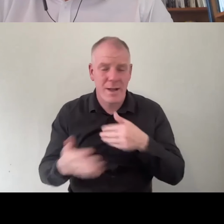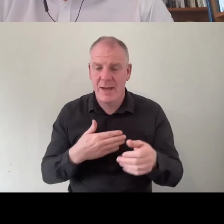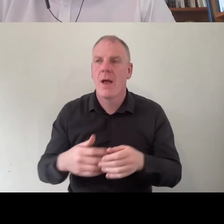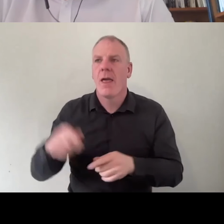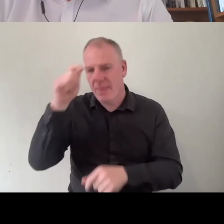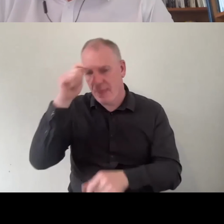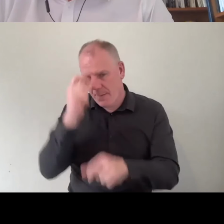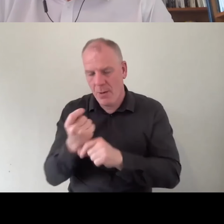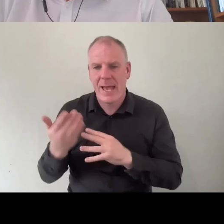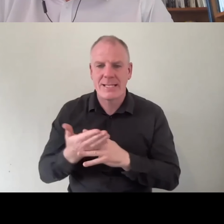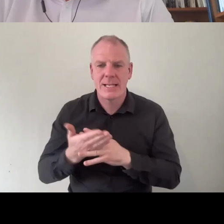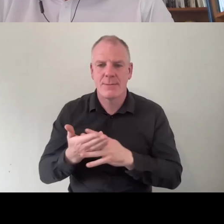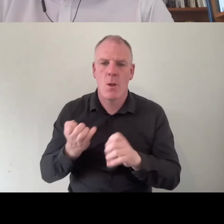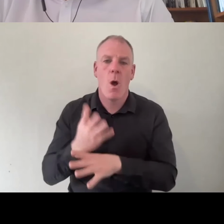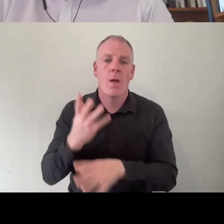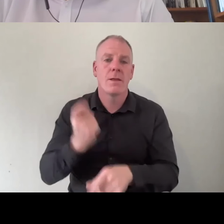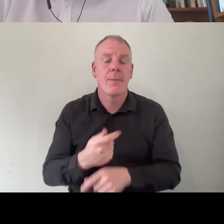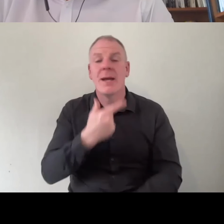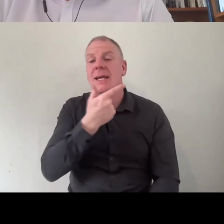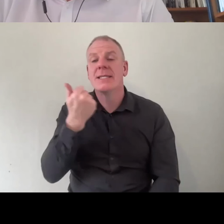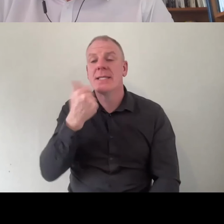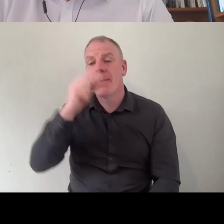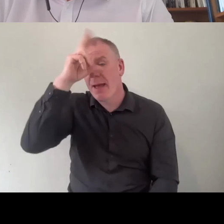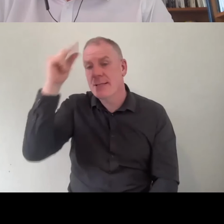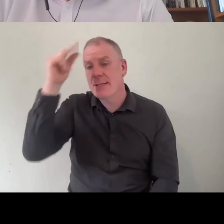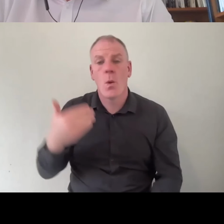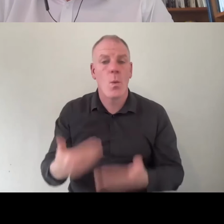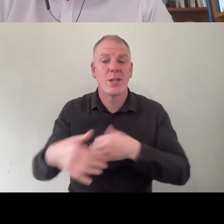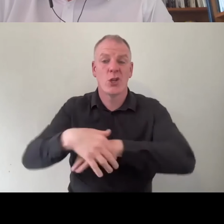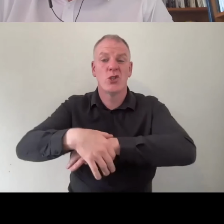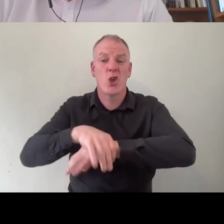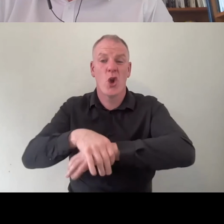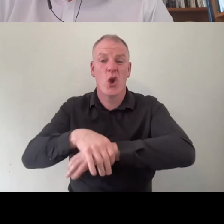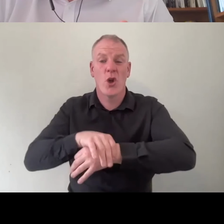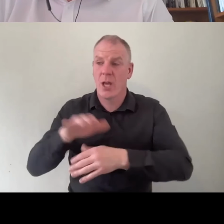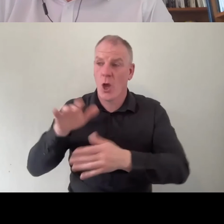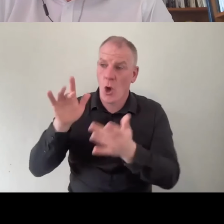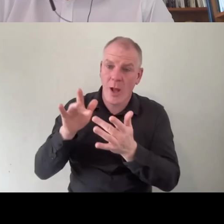So, a simple example of the security being the first point of contact when you come into a venue,